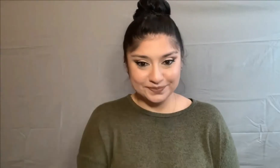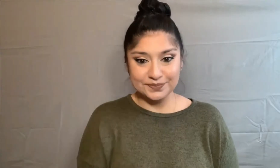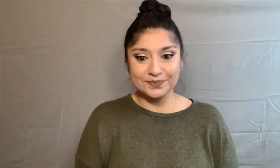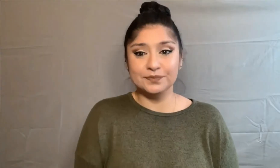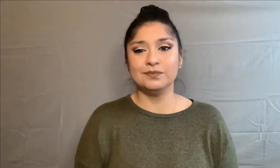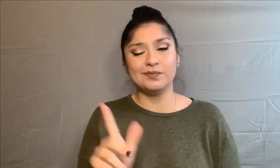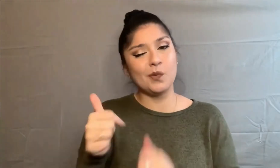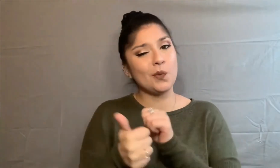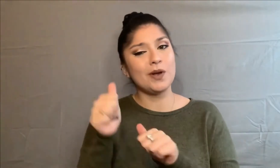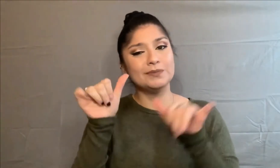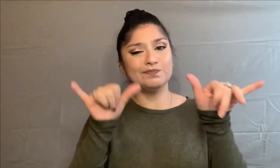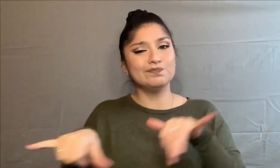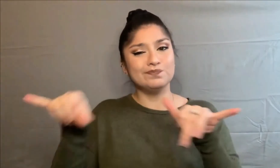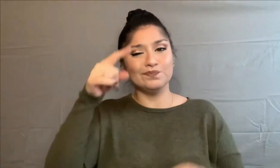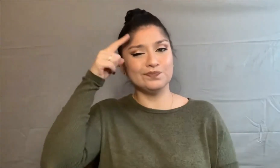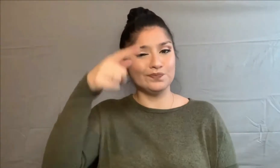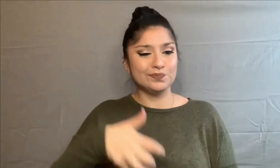These infections are common during pregnancy.